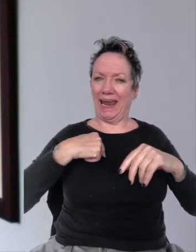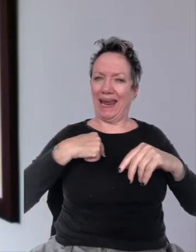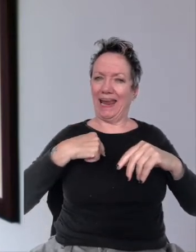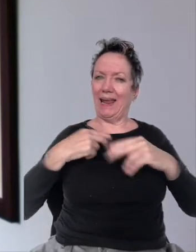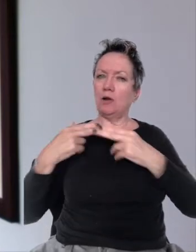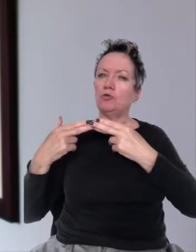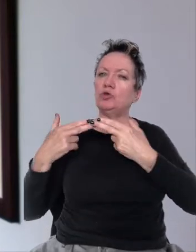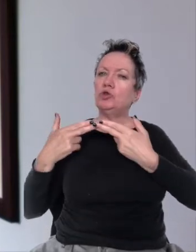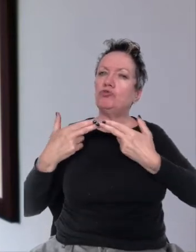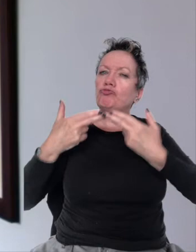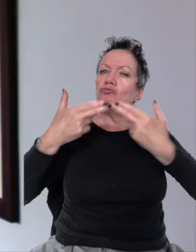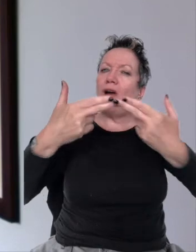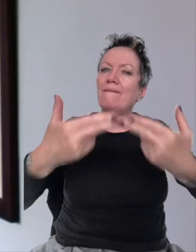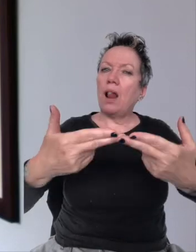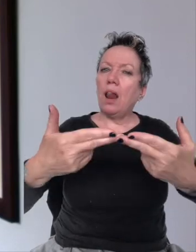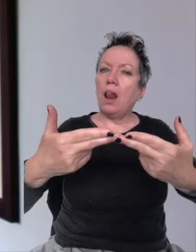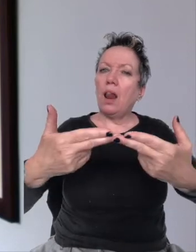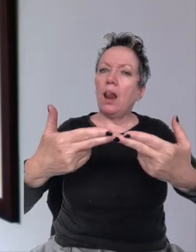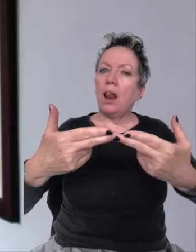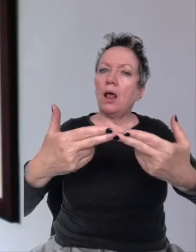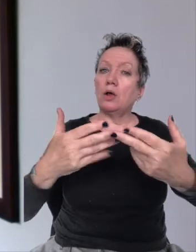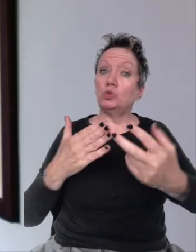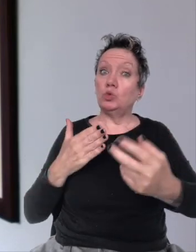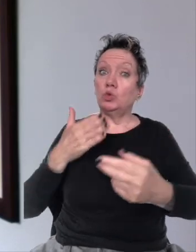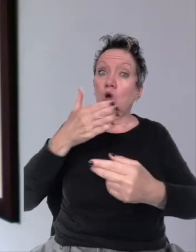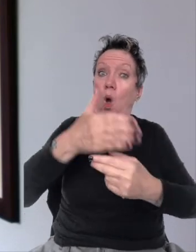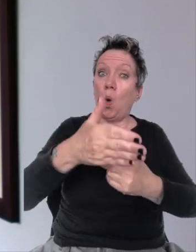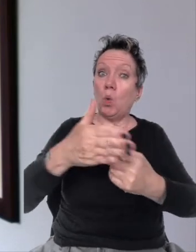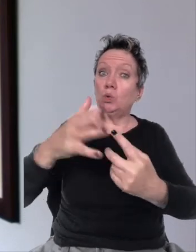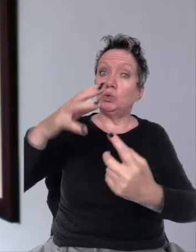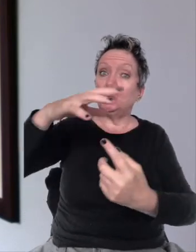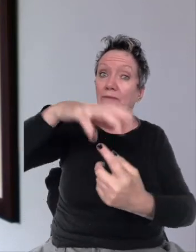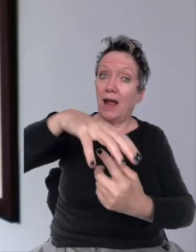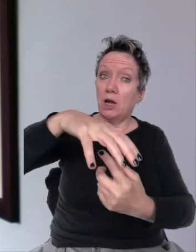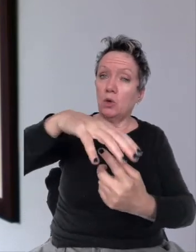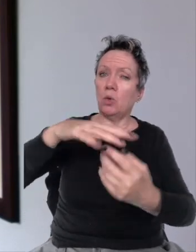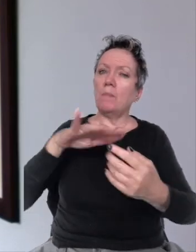to, uh, so some really beautiful imaginations and a real sense, uh, similar